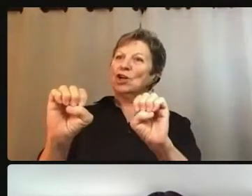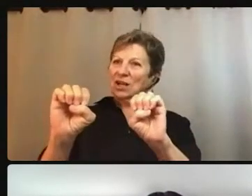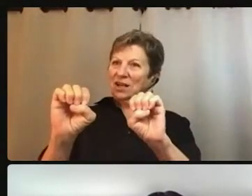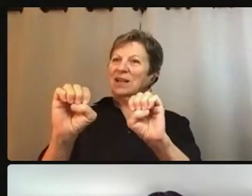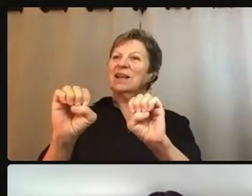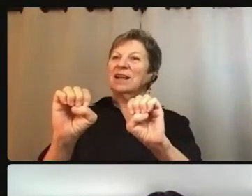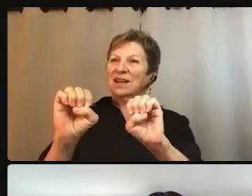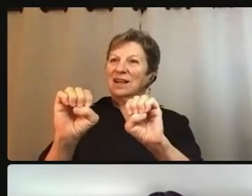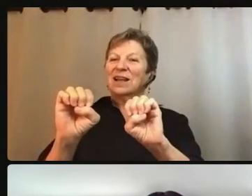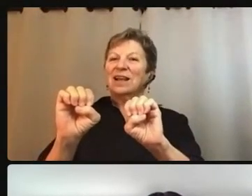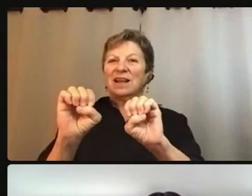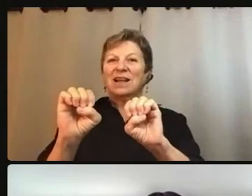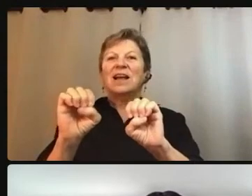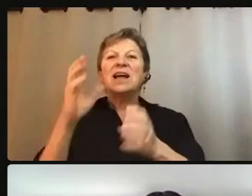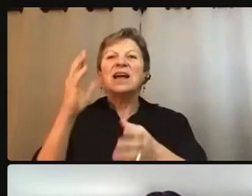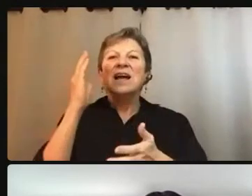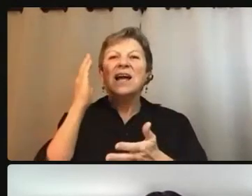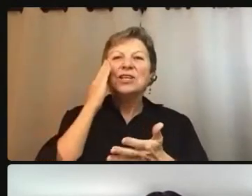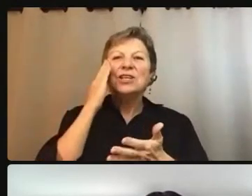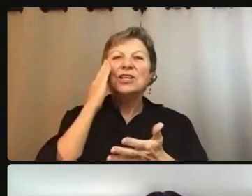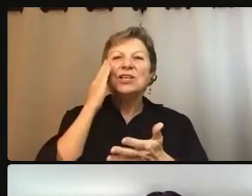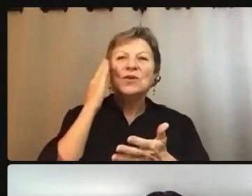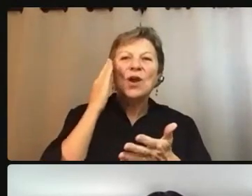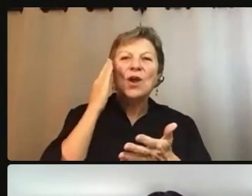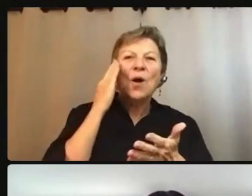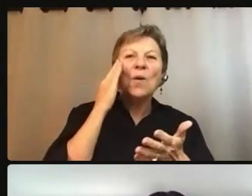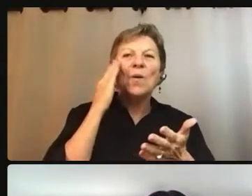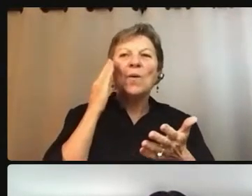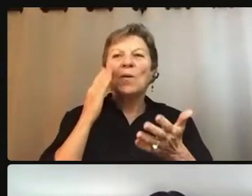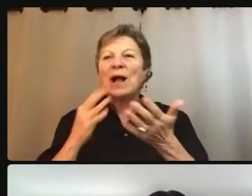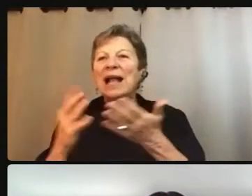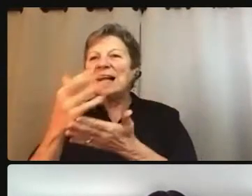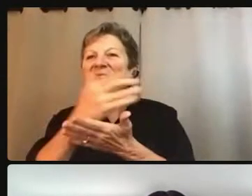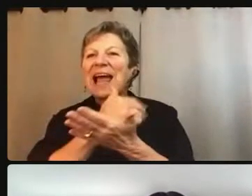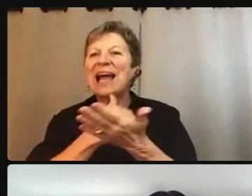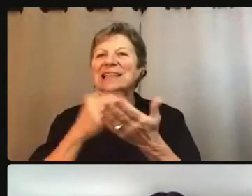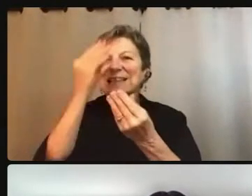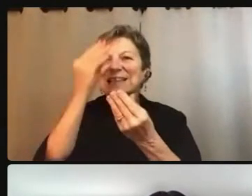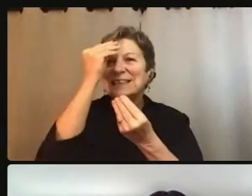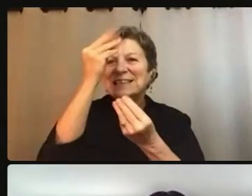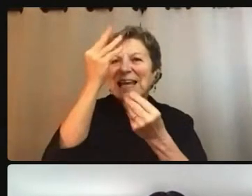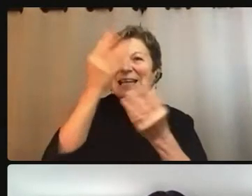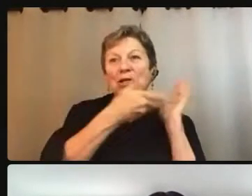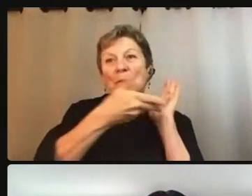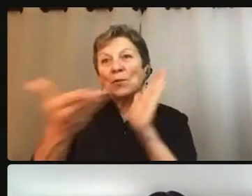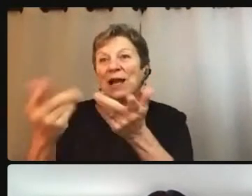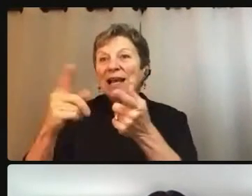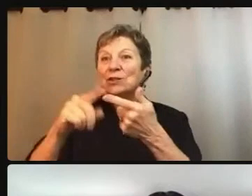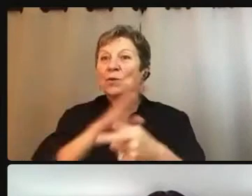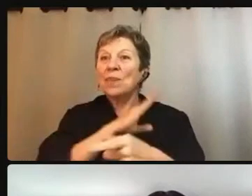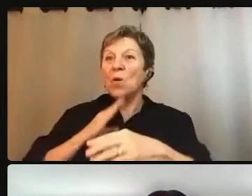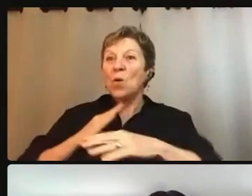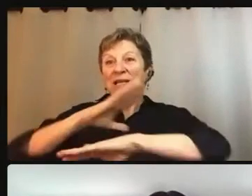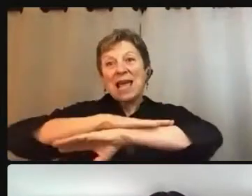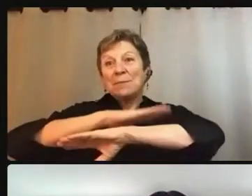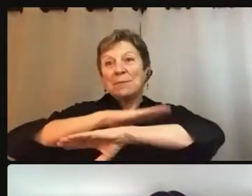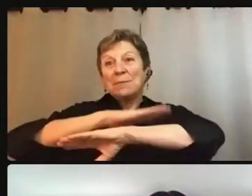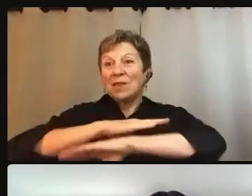WHERE TS SOMETHING THAT I'M WILLING TO DO IS TO PUT